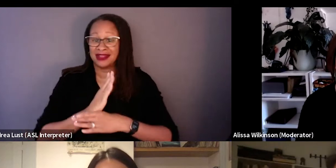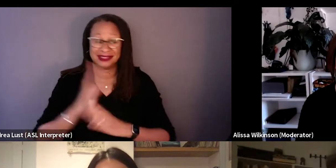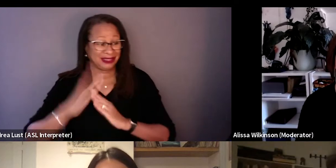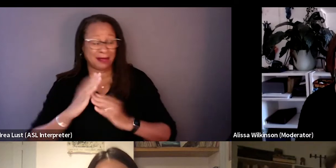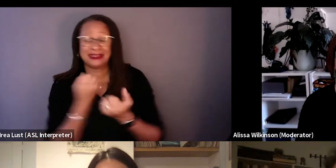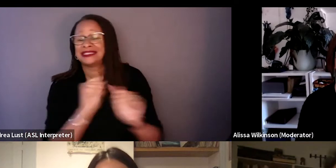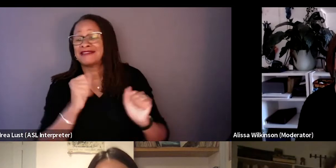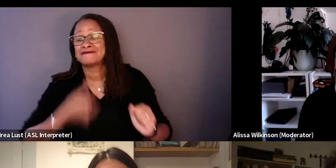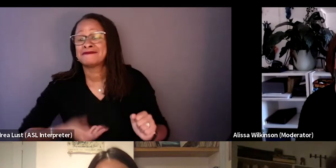not only in Afghanistan,